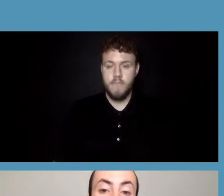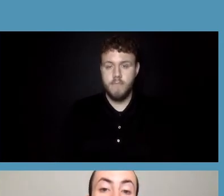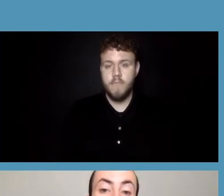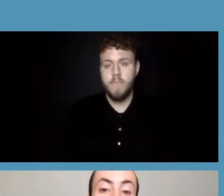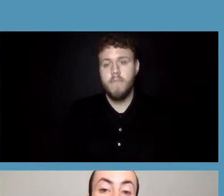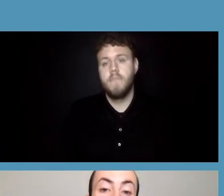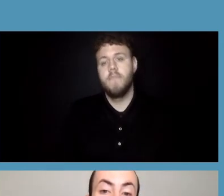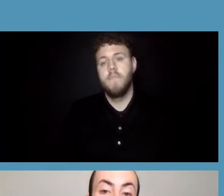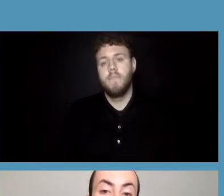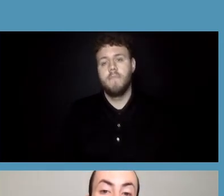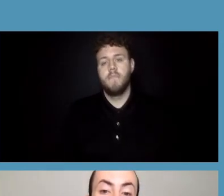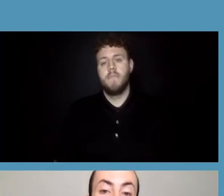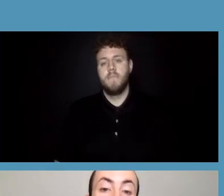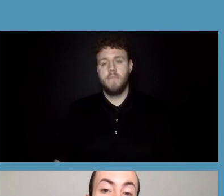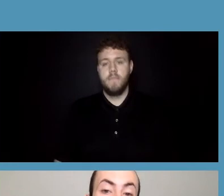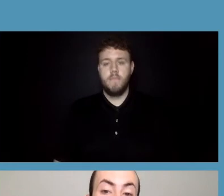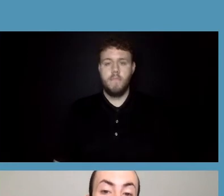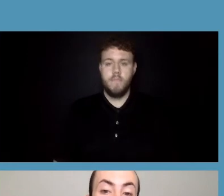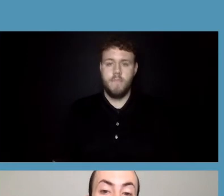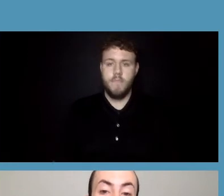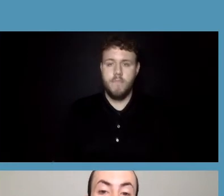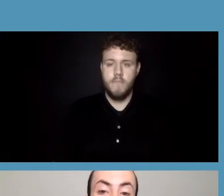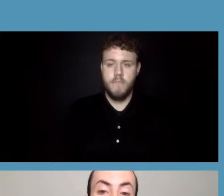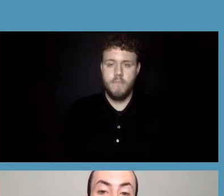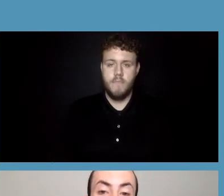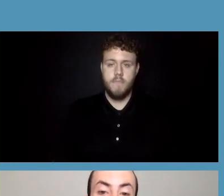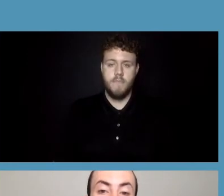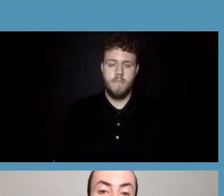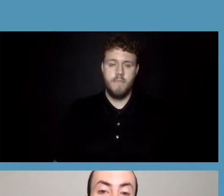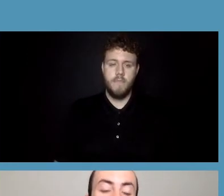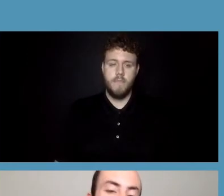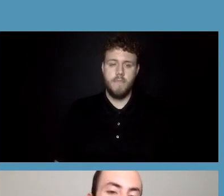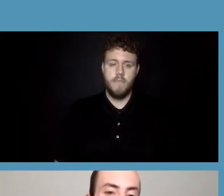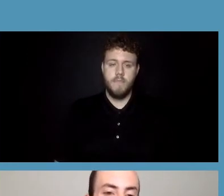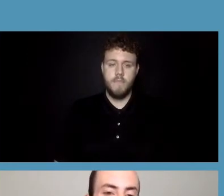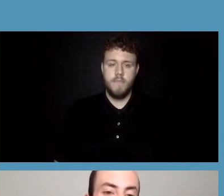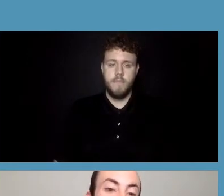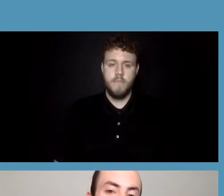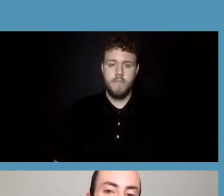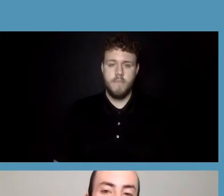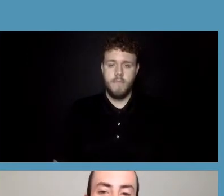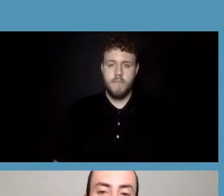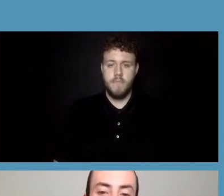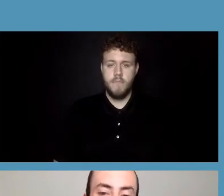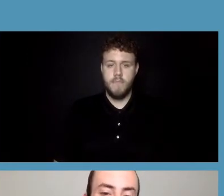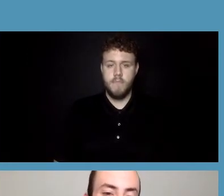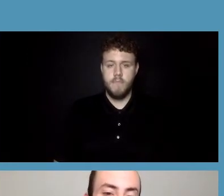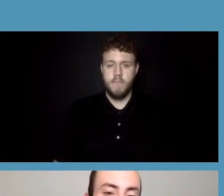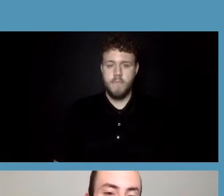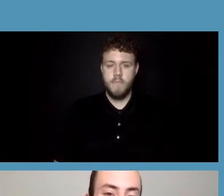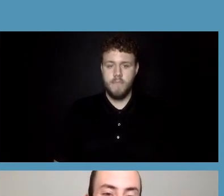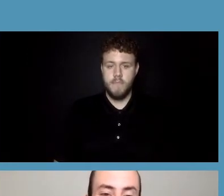who are involved pretty often. So they are equal, we should say.